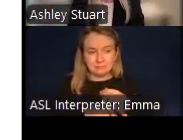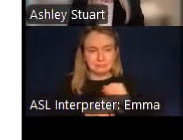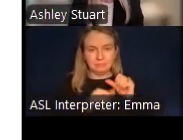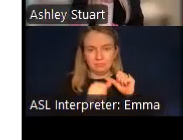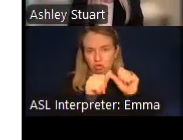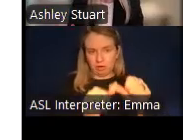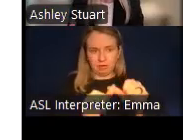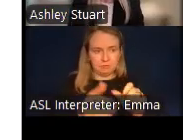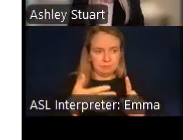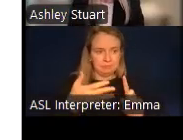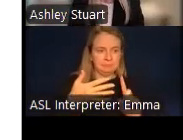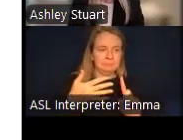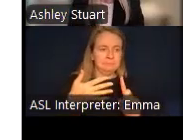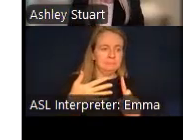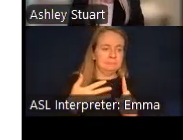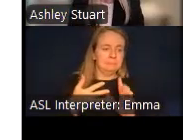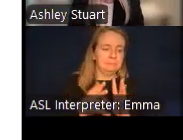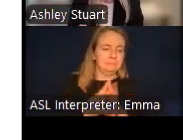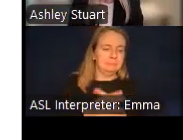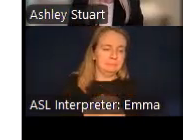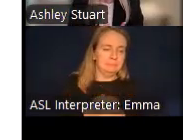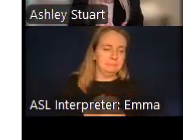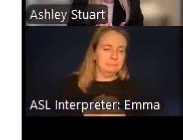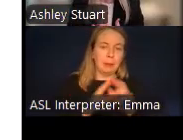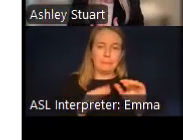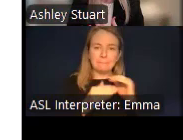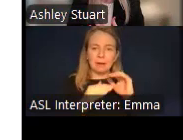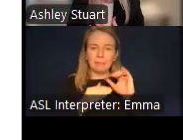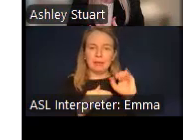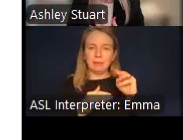Impairment, it often looks like difficulty making and keeping